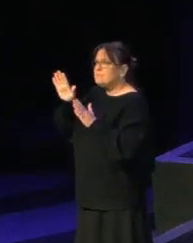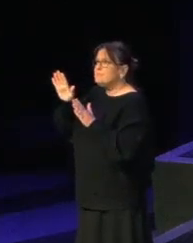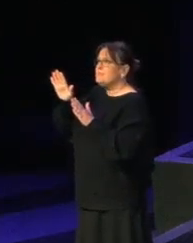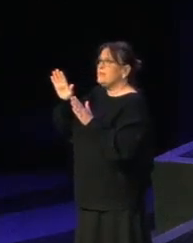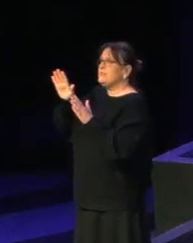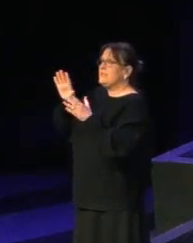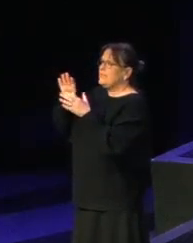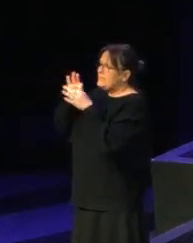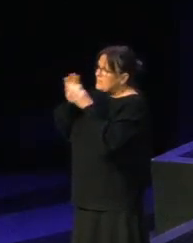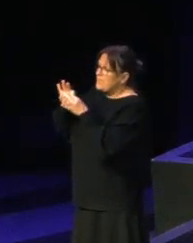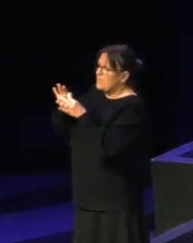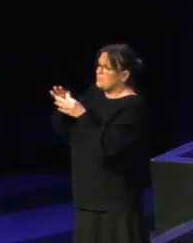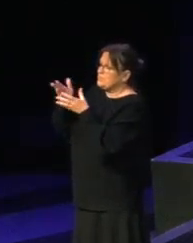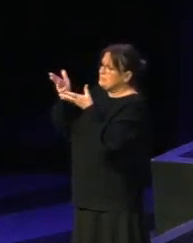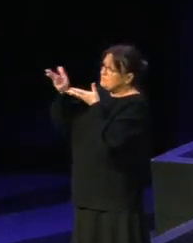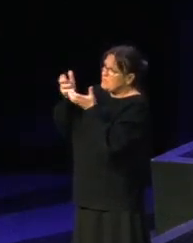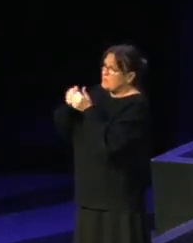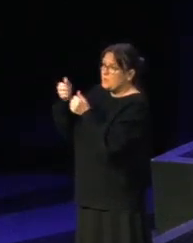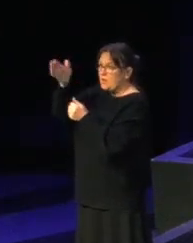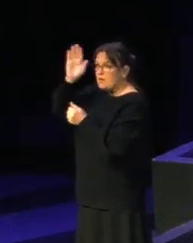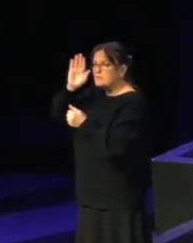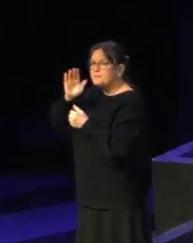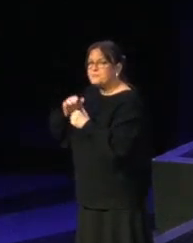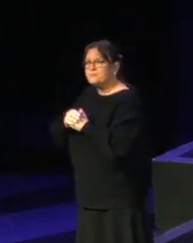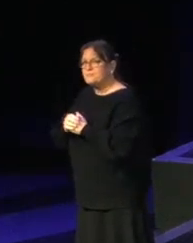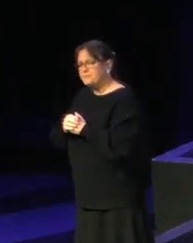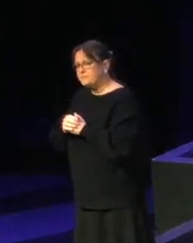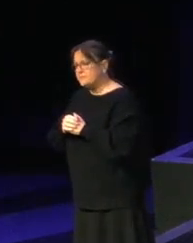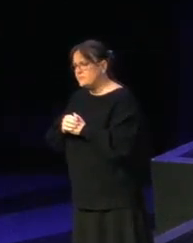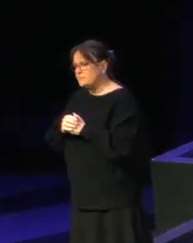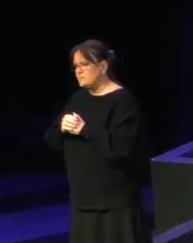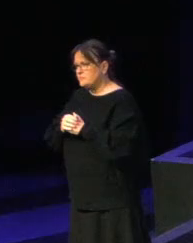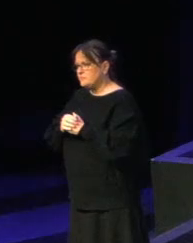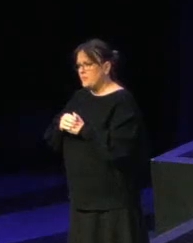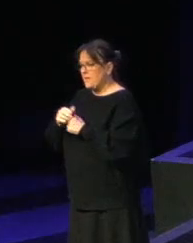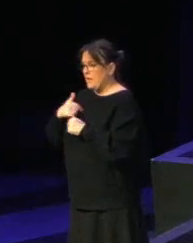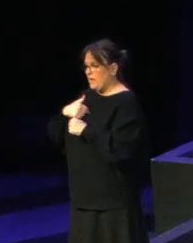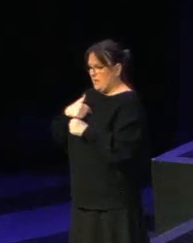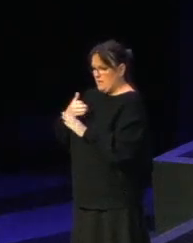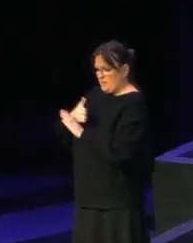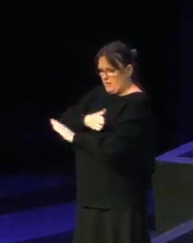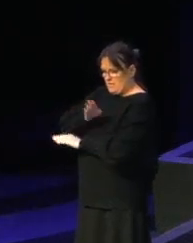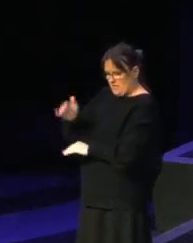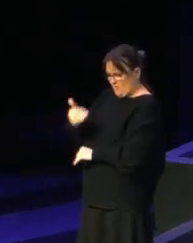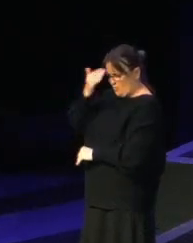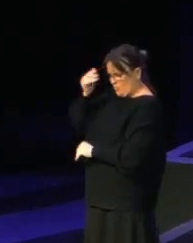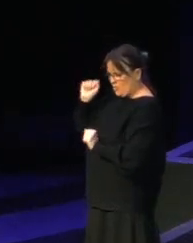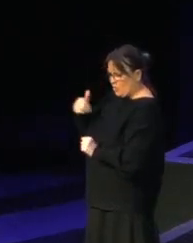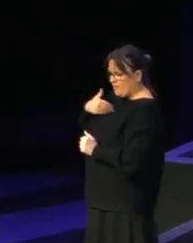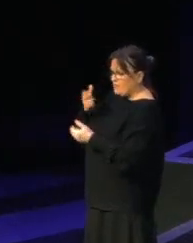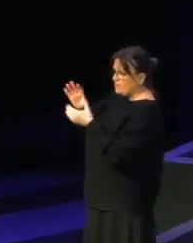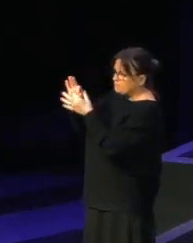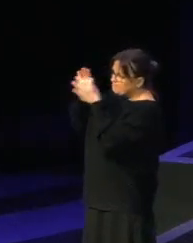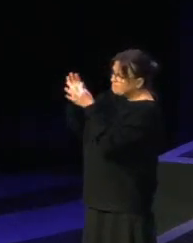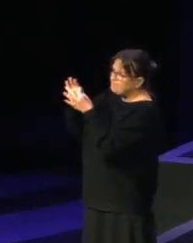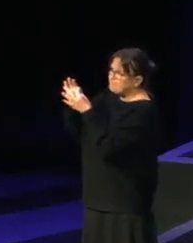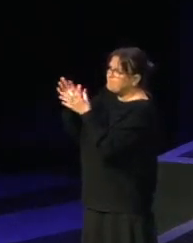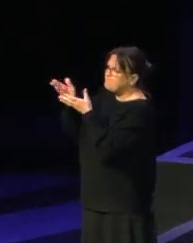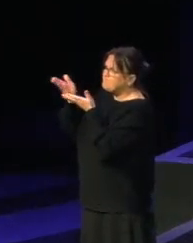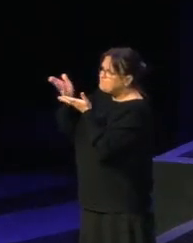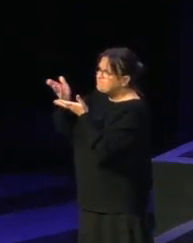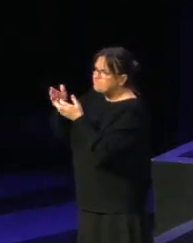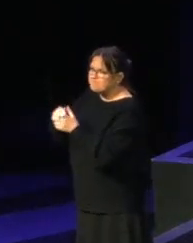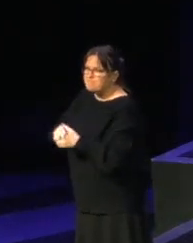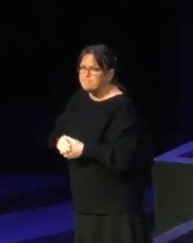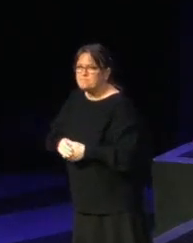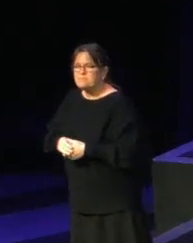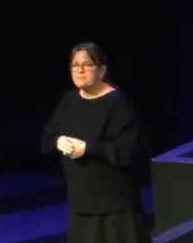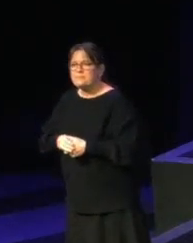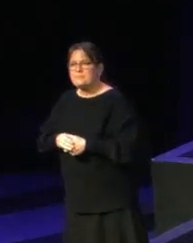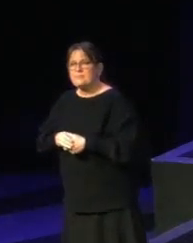connection and dialogue with God. And that it was one that I never knew I could have. And so this def